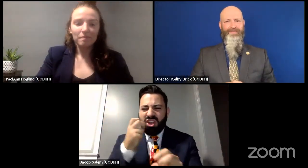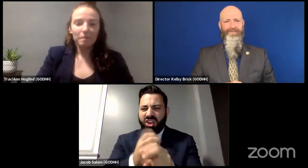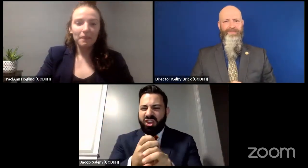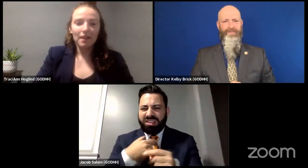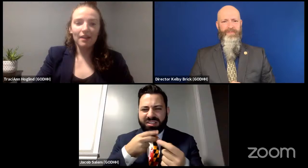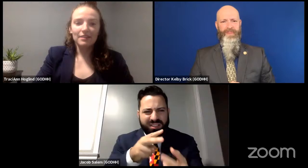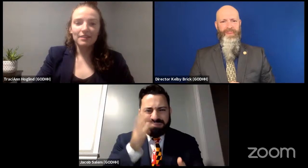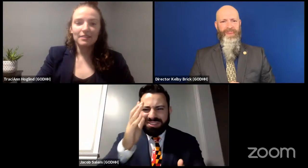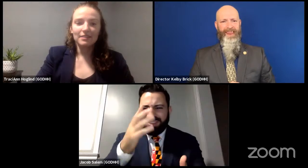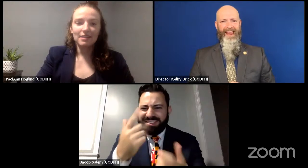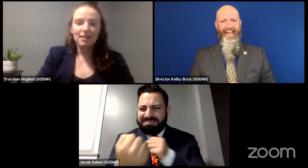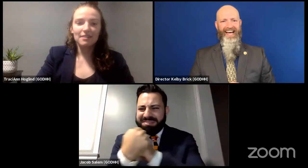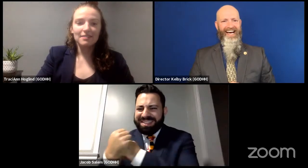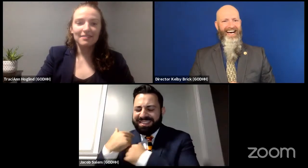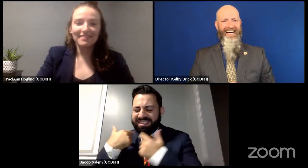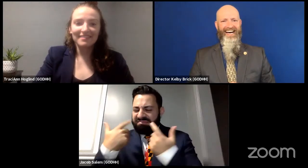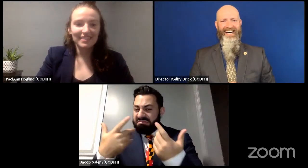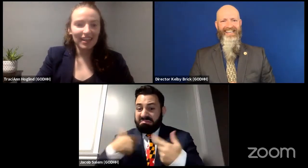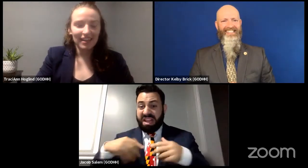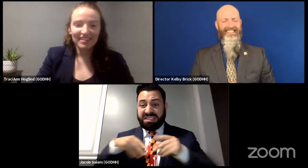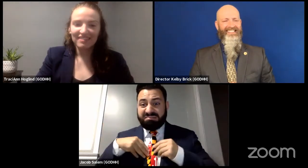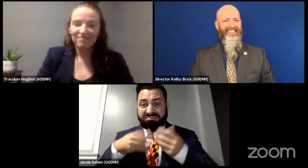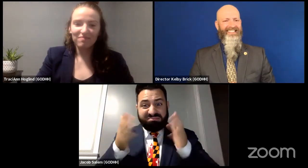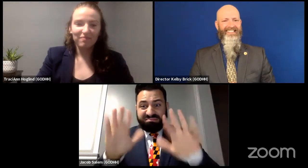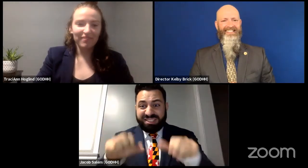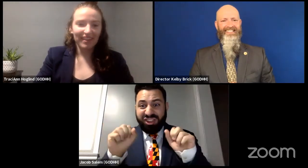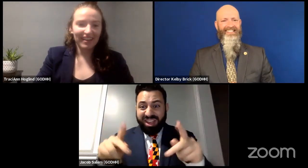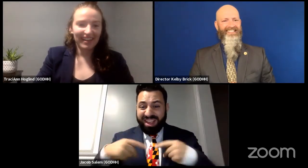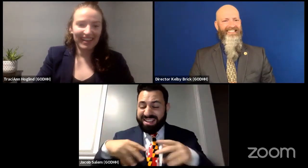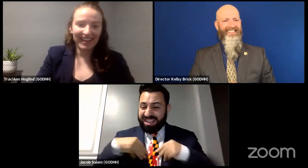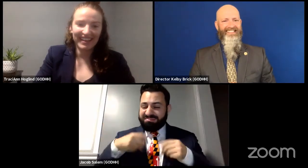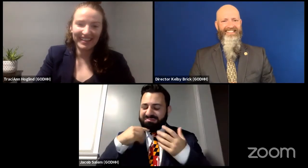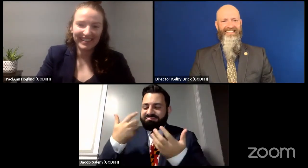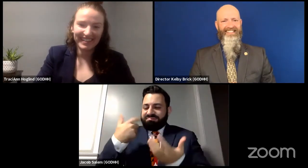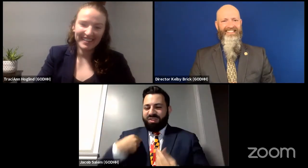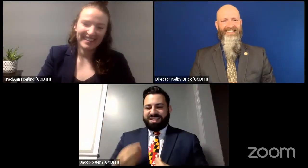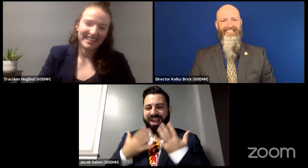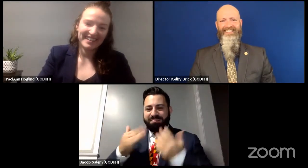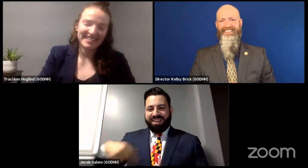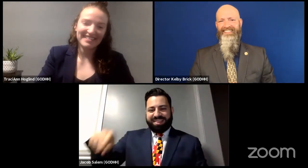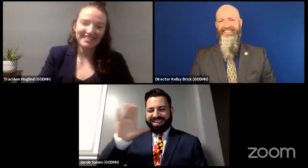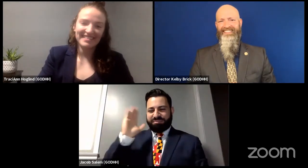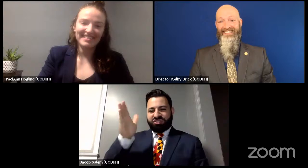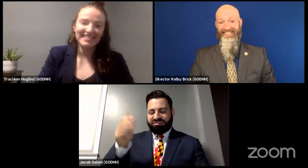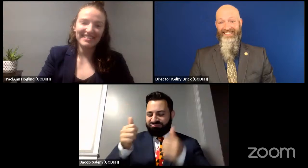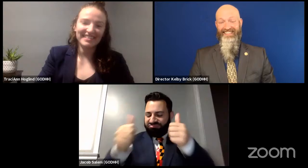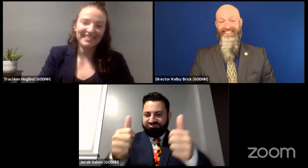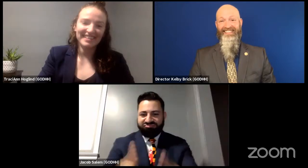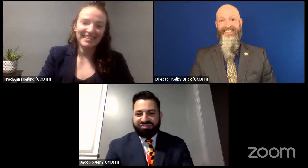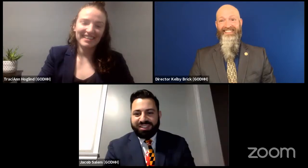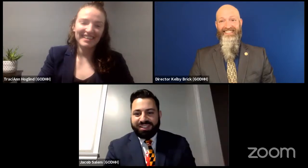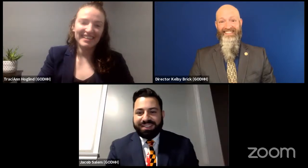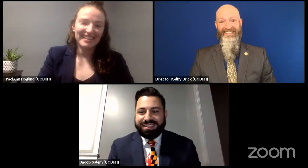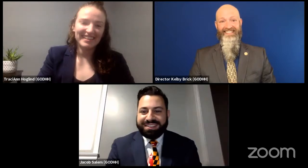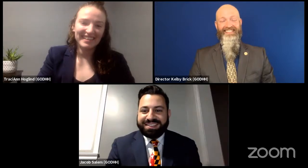everyone. The presentations. Wow, I have to tell you, I'm very inspired by everything